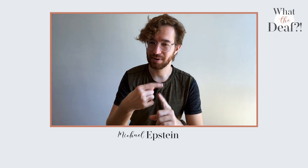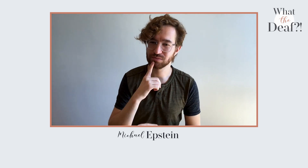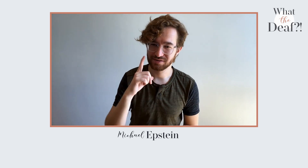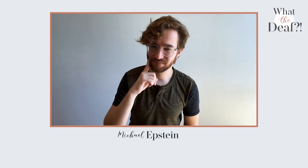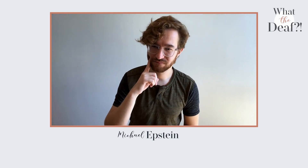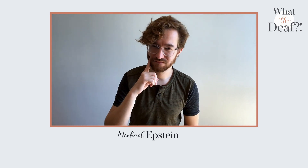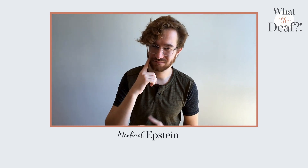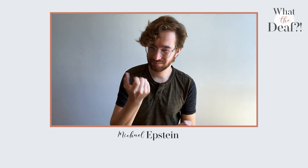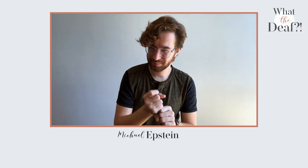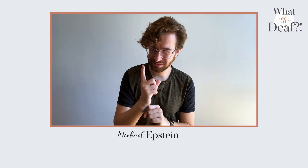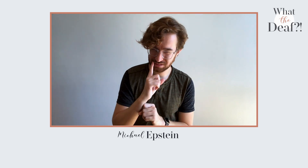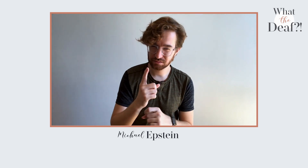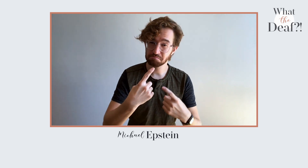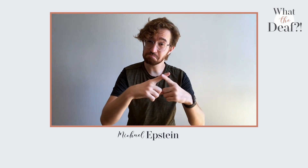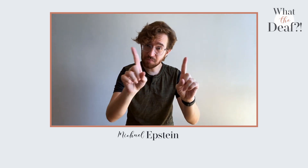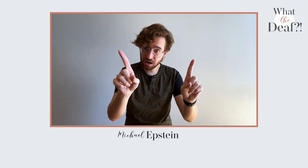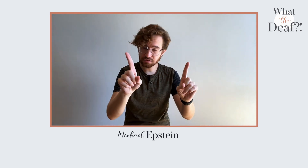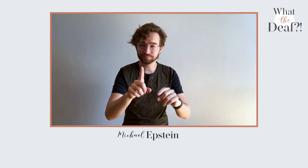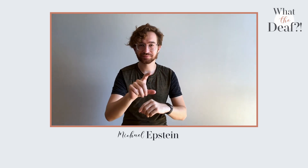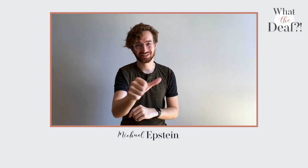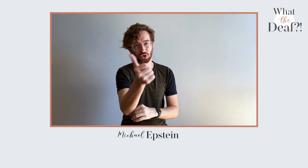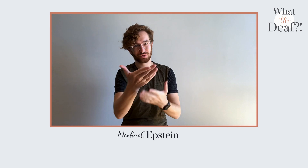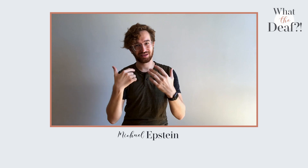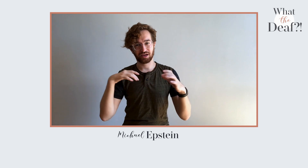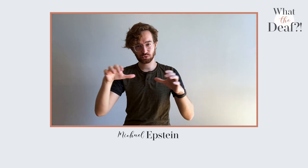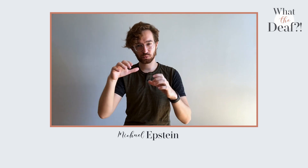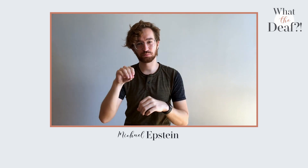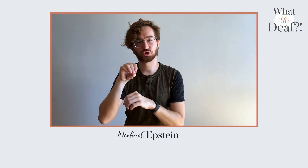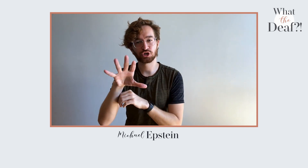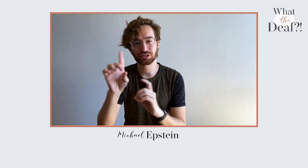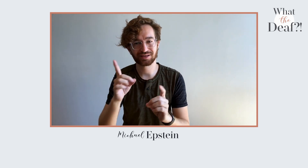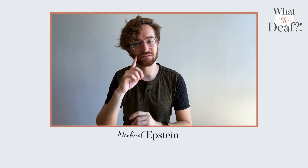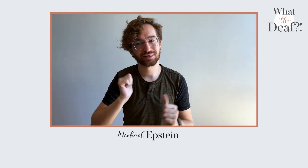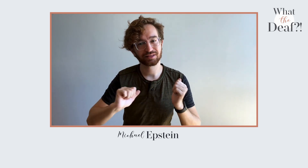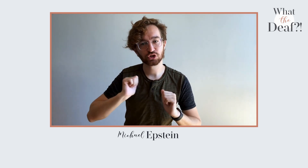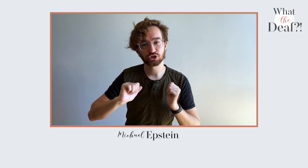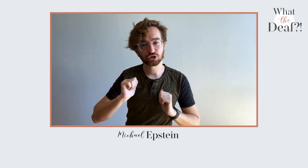My work that I do currently is not really about being deaf. But I did projection design for theater,